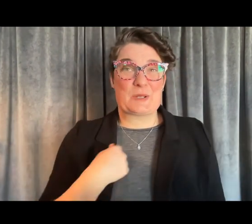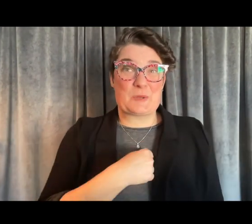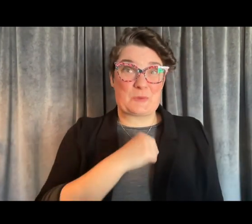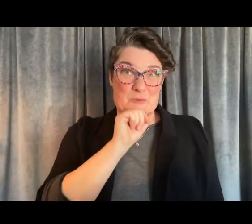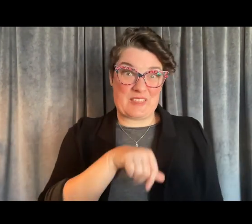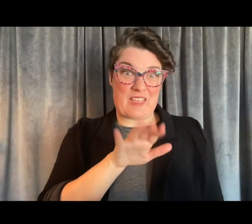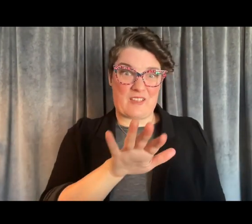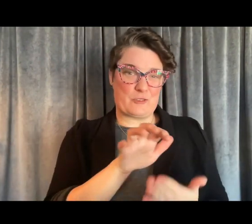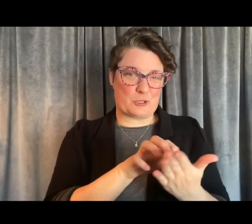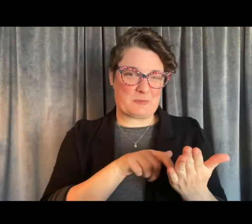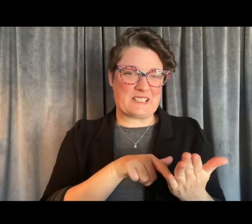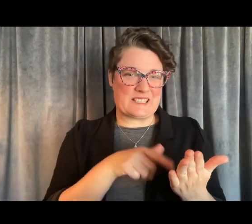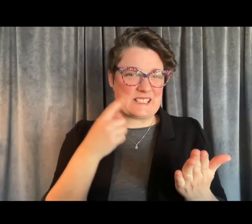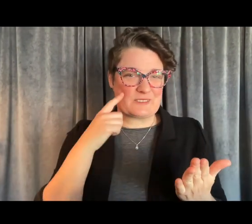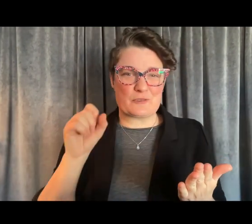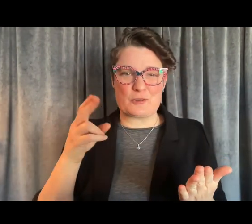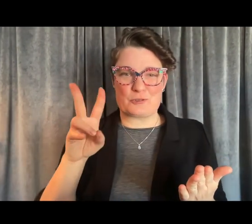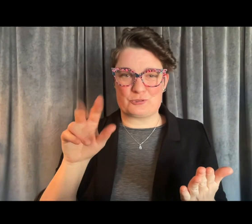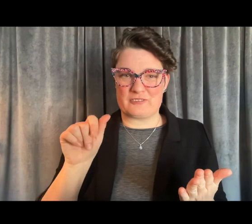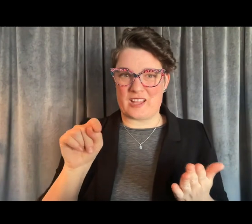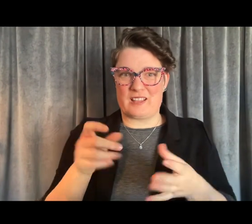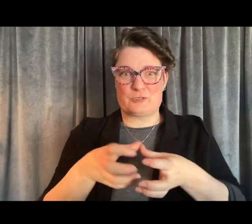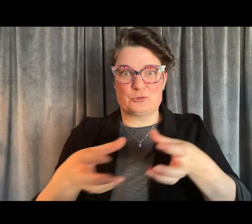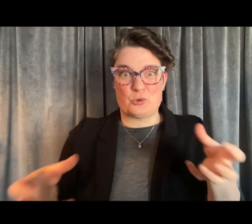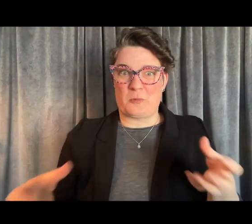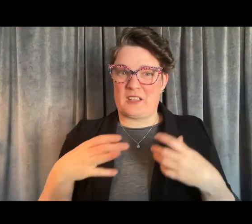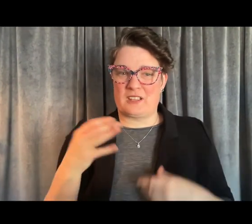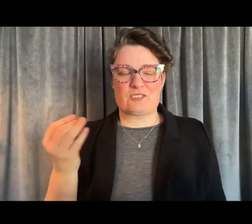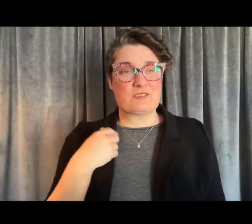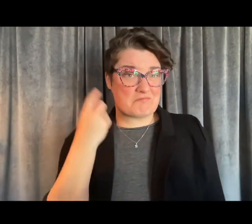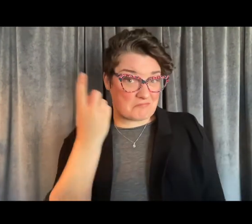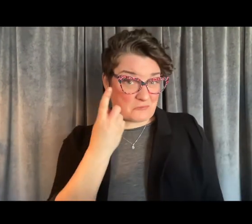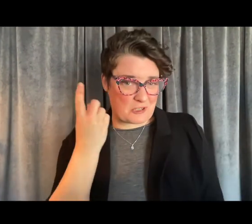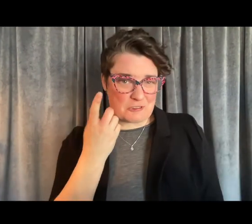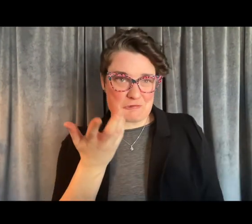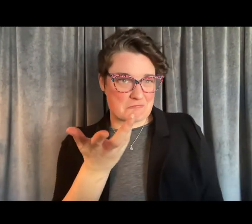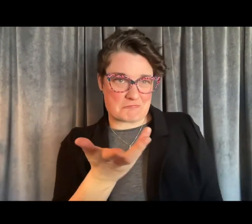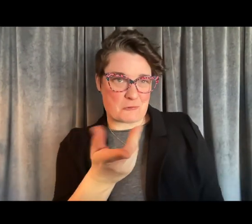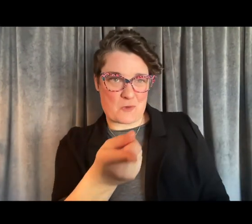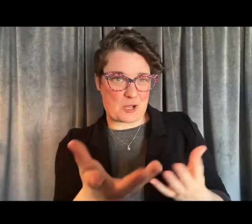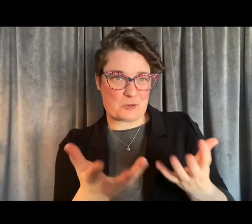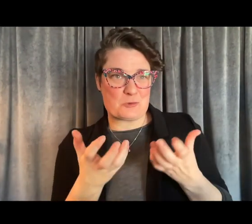Nomy: We love your piece for Shvat so much and I'm wondering what you would